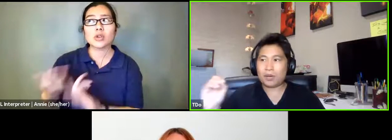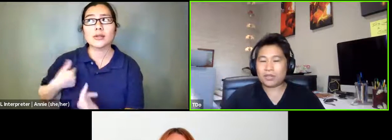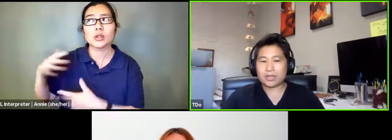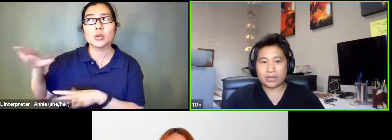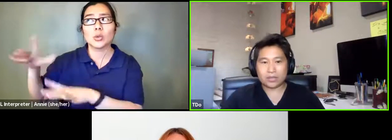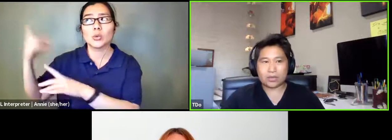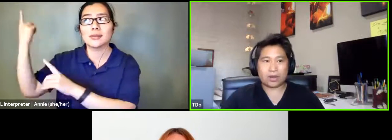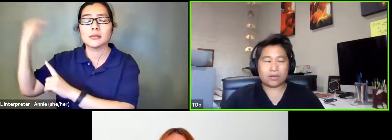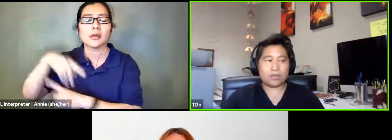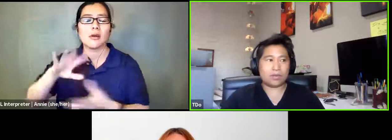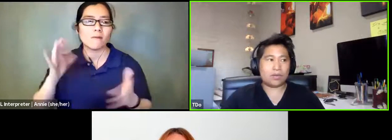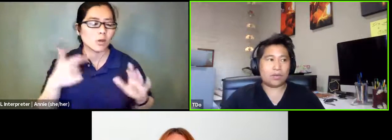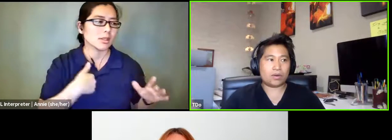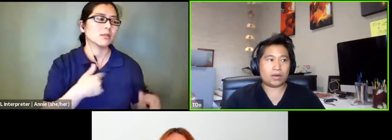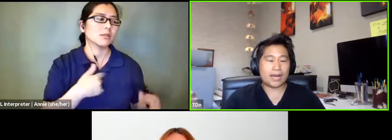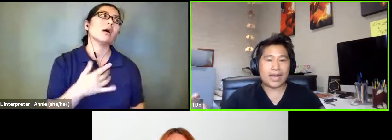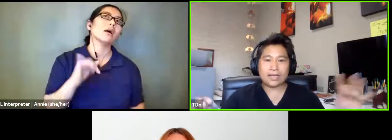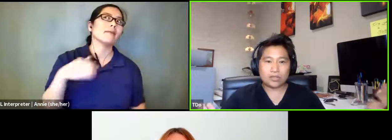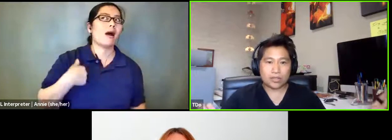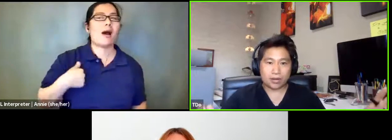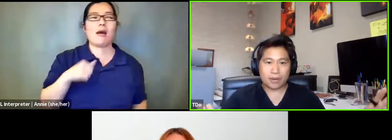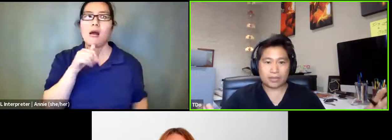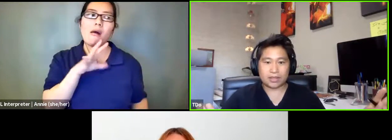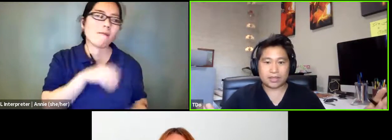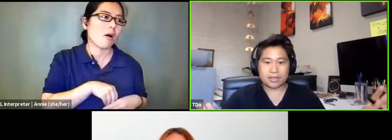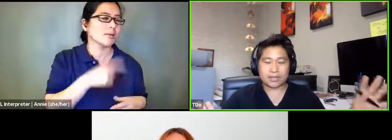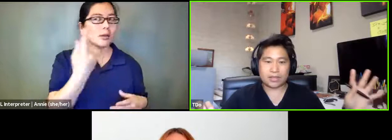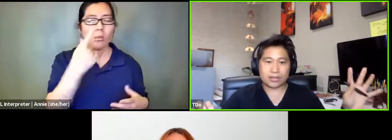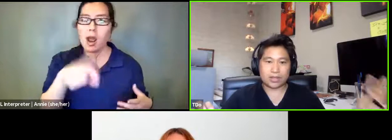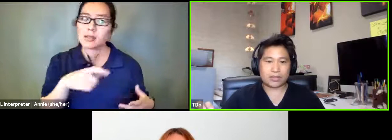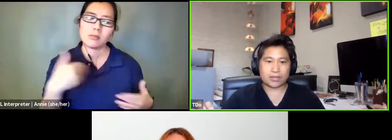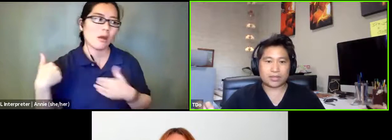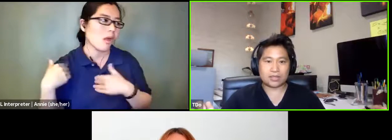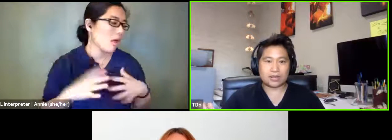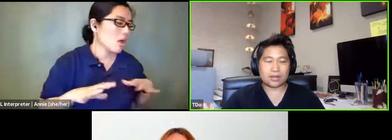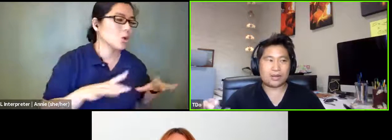posting a link to an article or hey did you hear about this to start the conversation going,